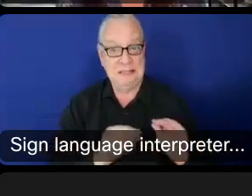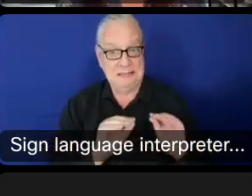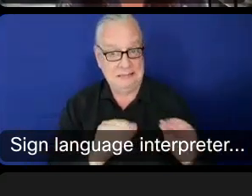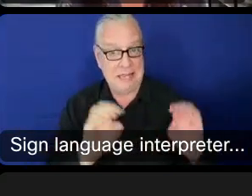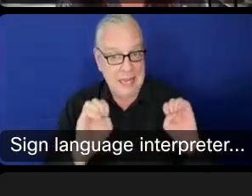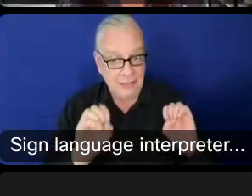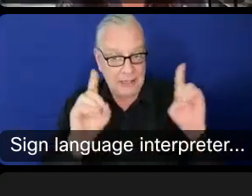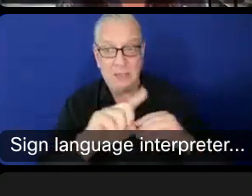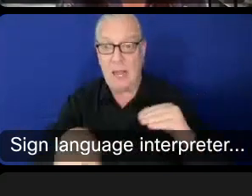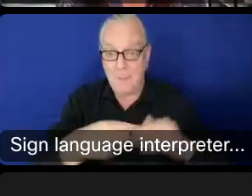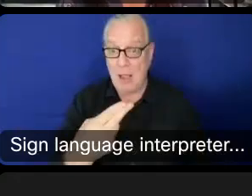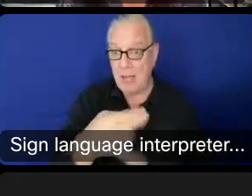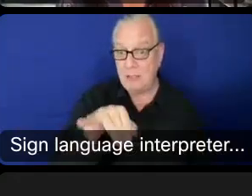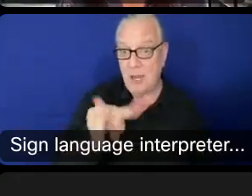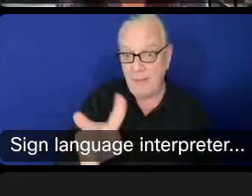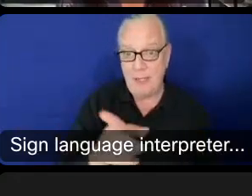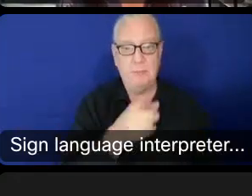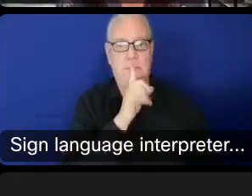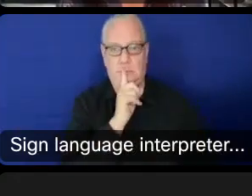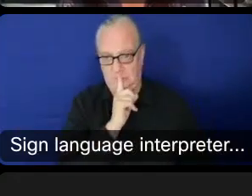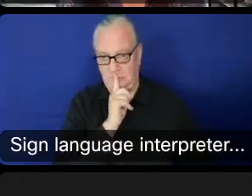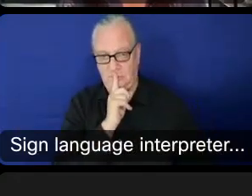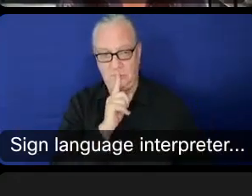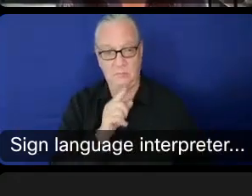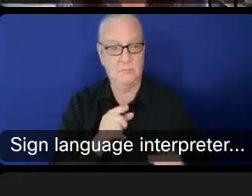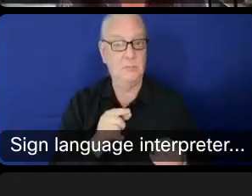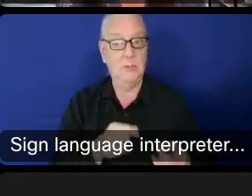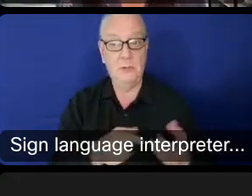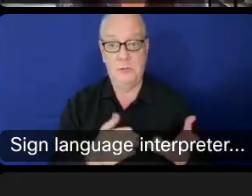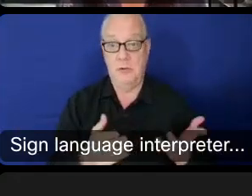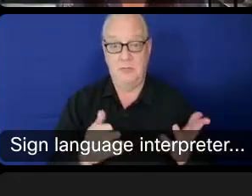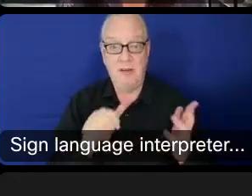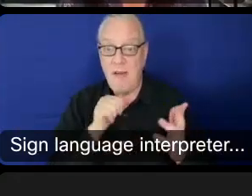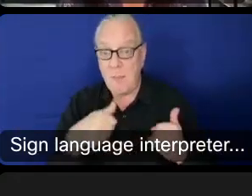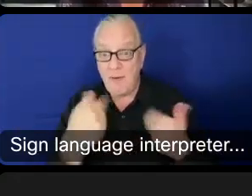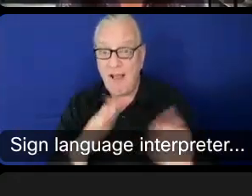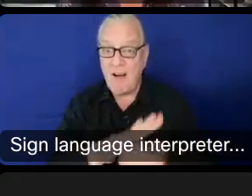We weren't making sure folks had access to HIV testing or having